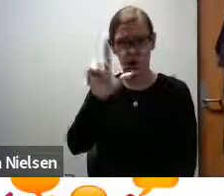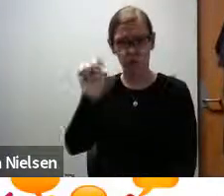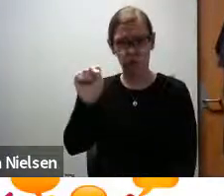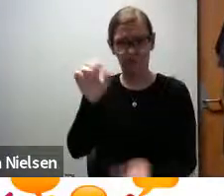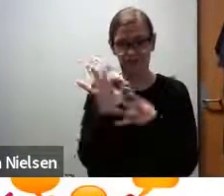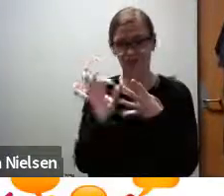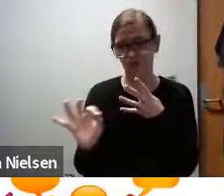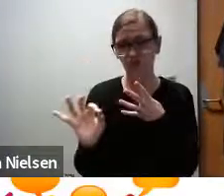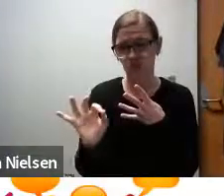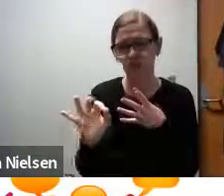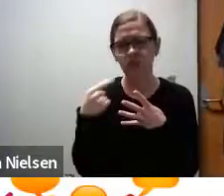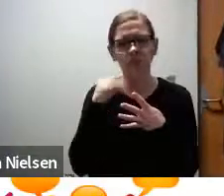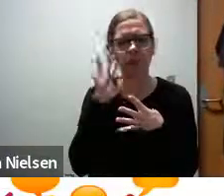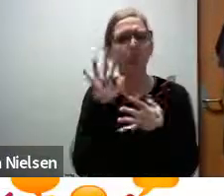But we'll, I'll double check with that and let you know.